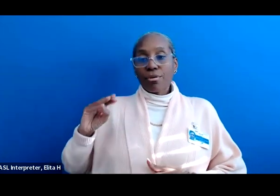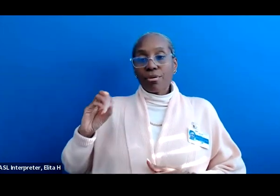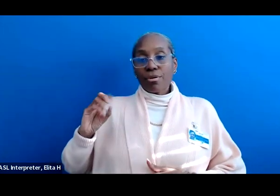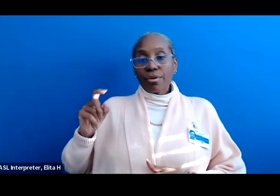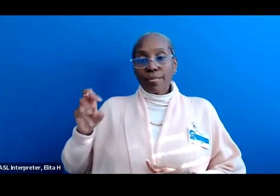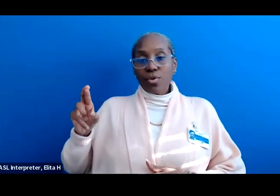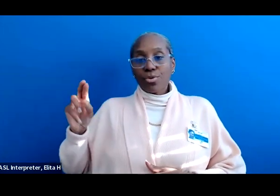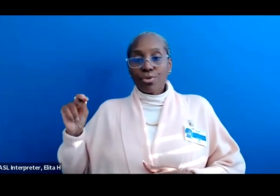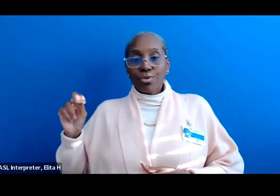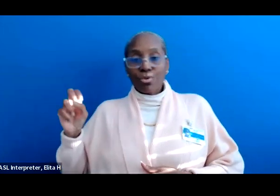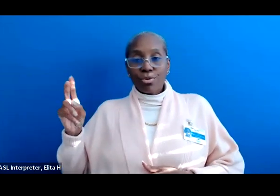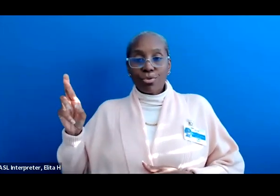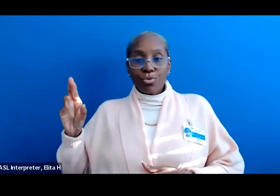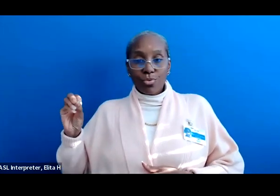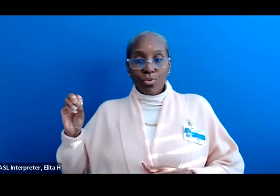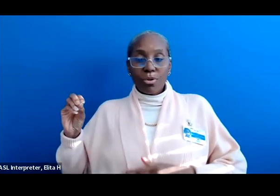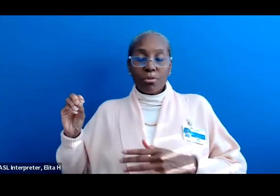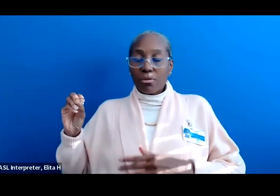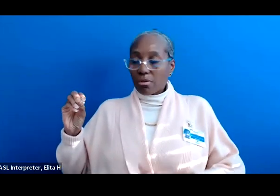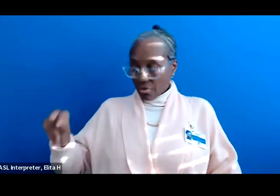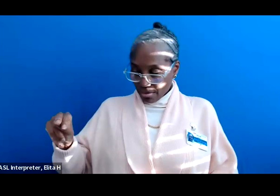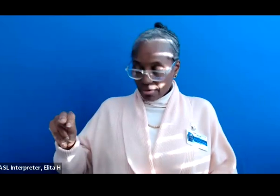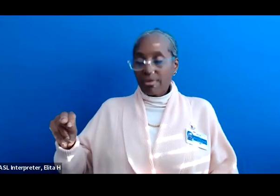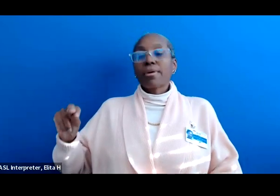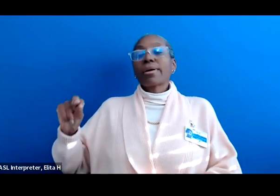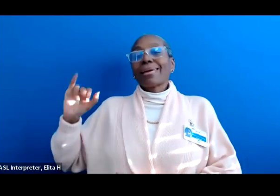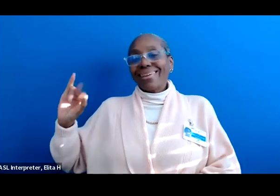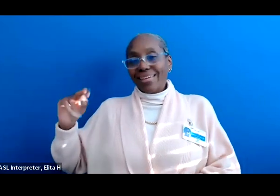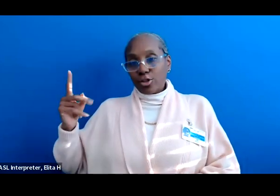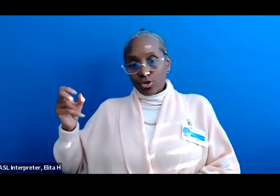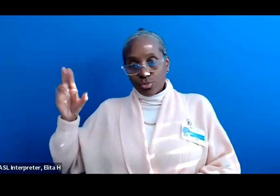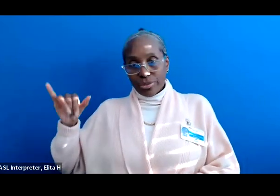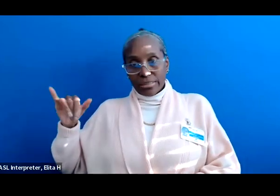It depends on how much motor nerve injury you have with an incomplete.